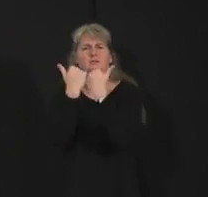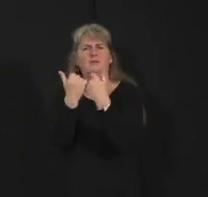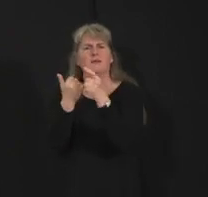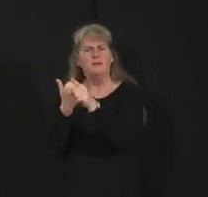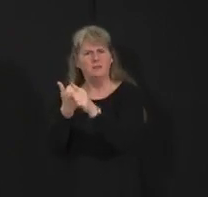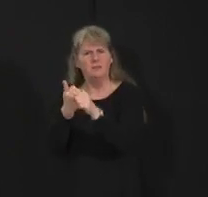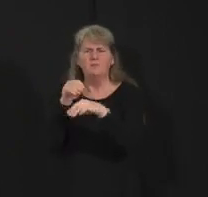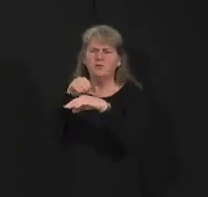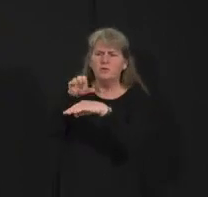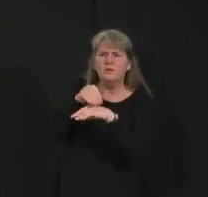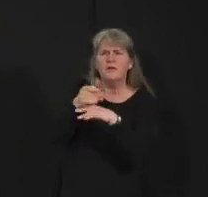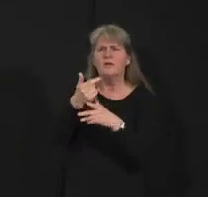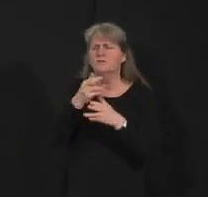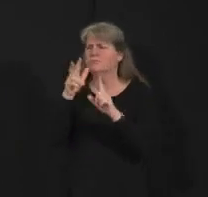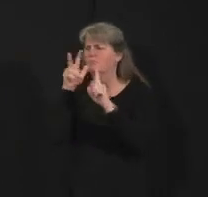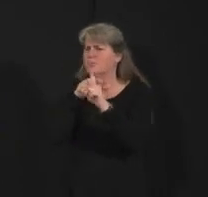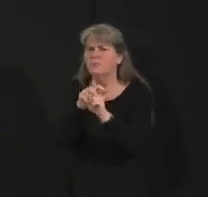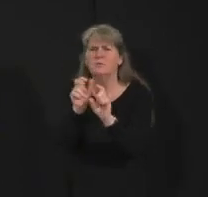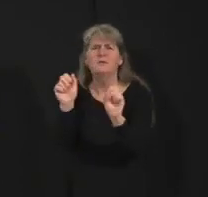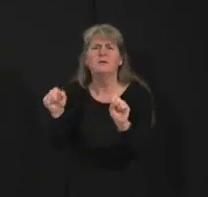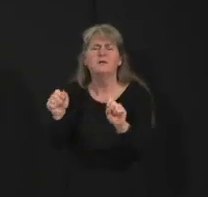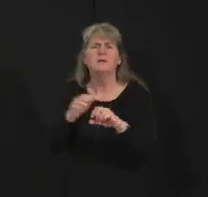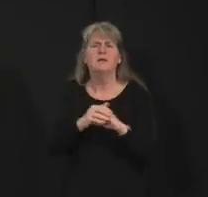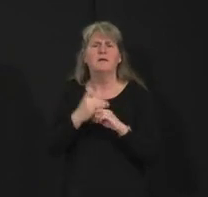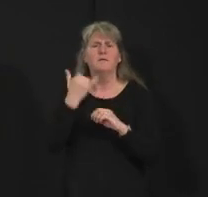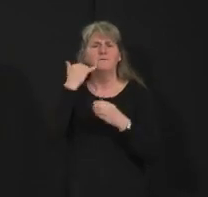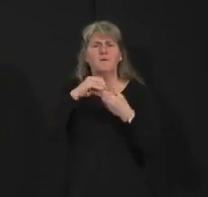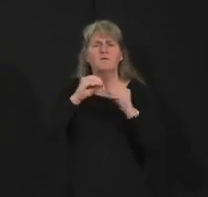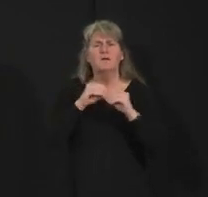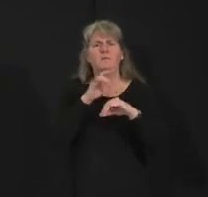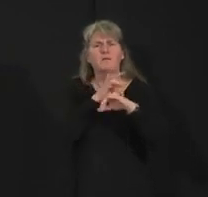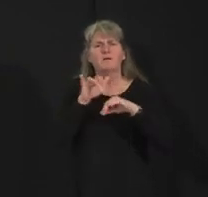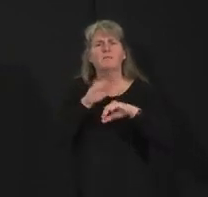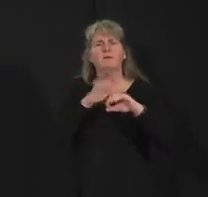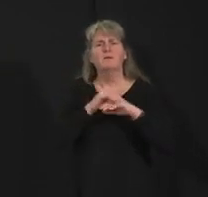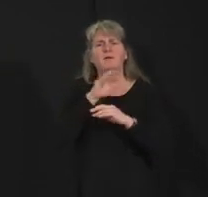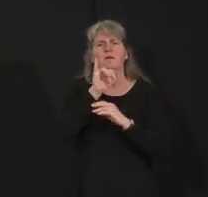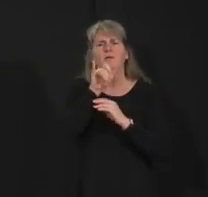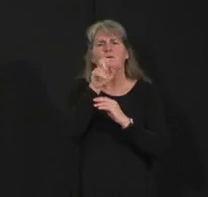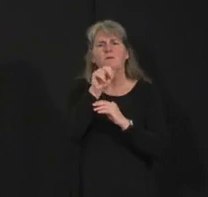counselling phone appointments. They phone numbers are available on the Yukon health and services